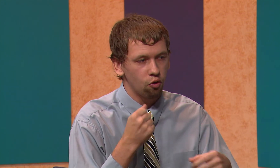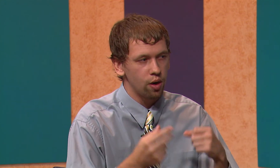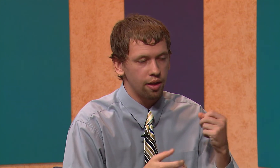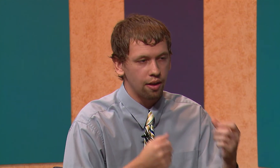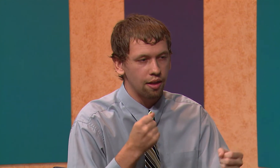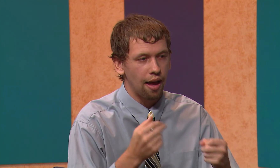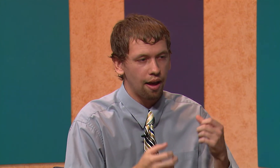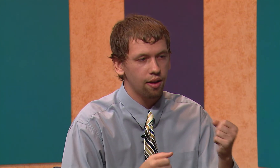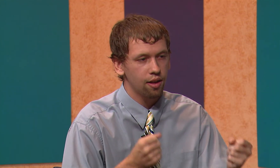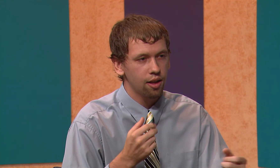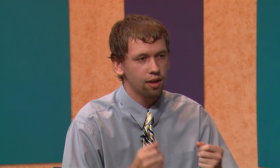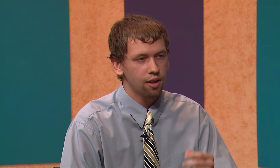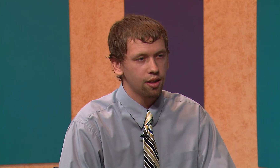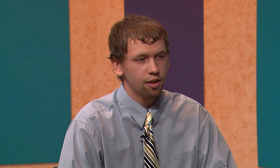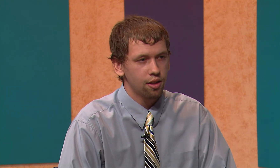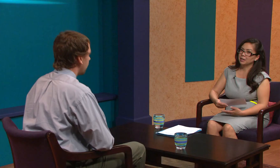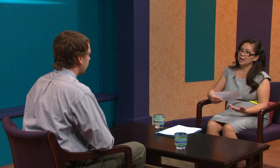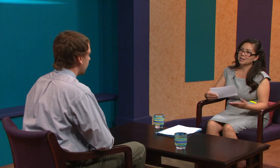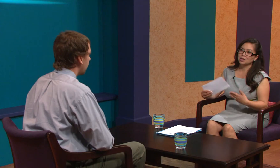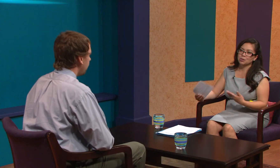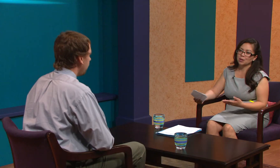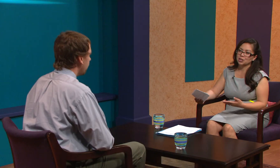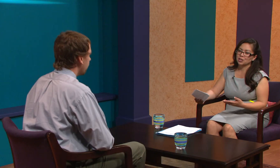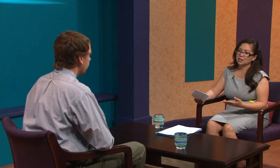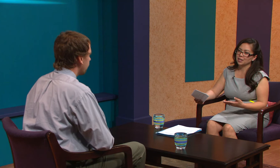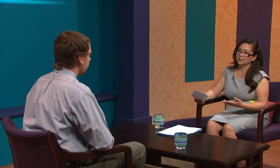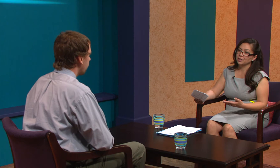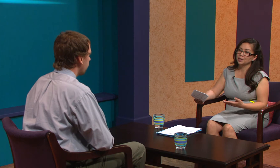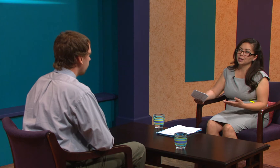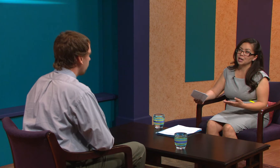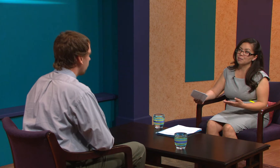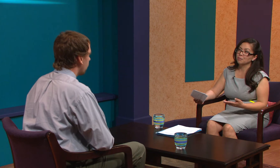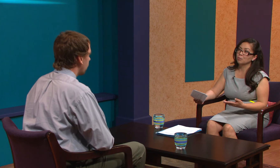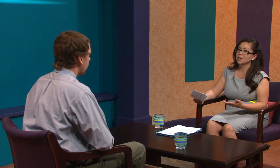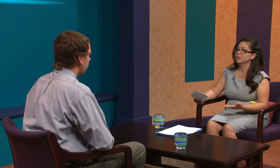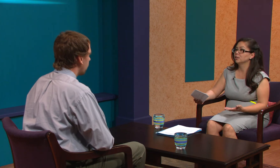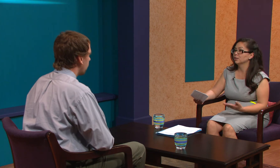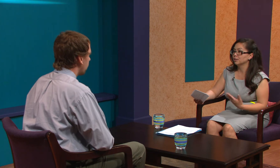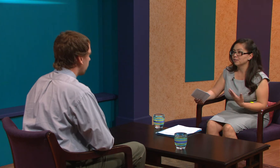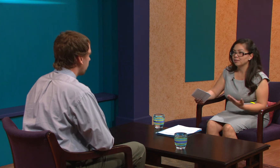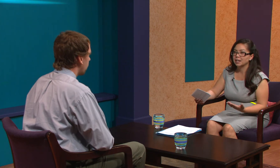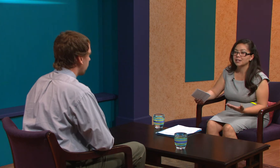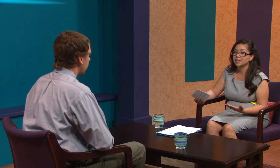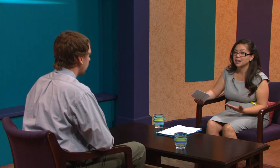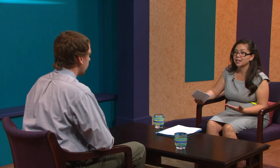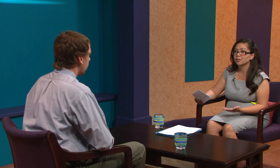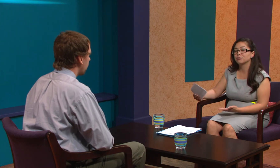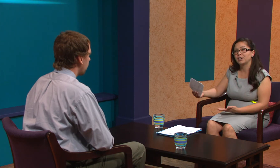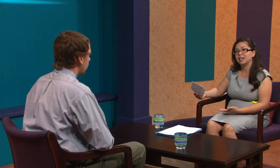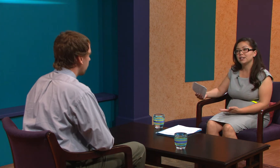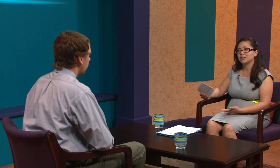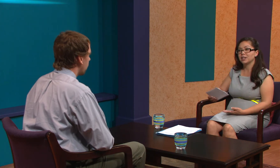freely like that. (Tiana) Do people get to ask you questions, if they’re trying to learn a phrase do they